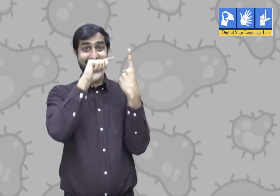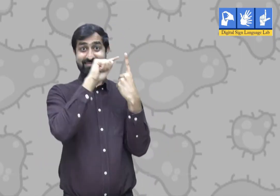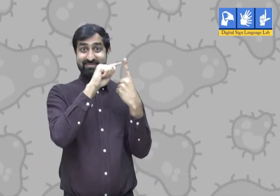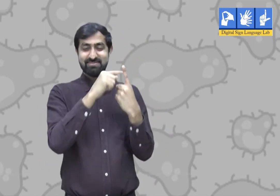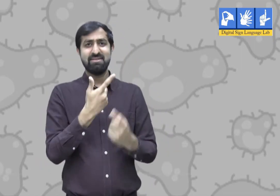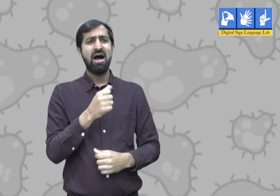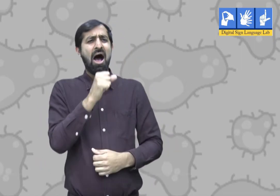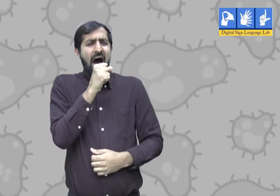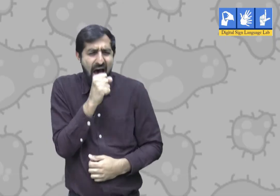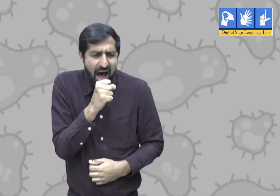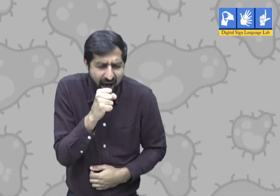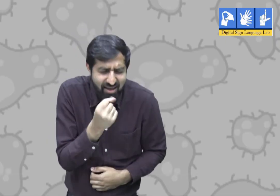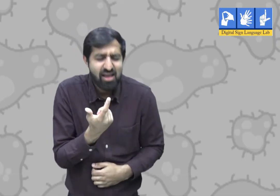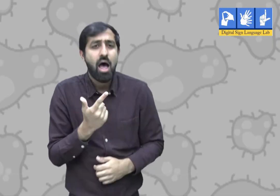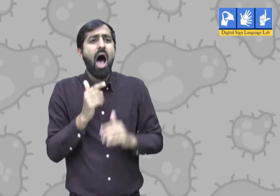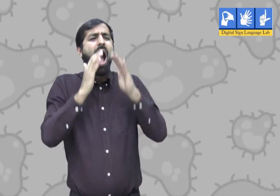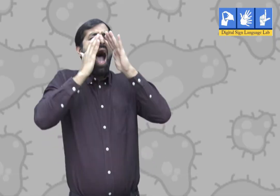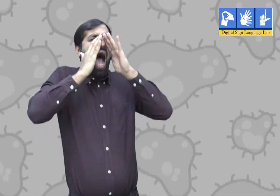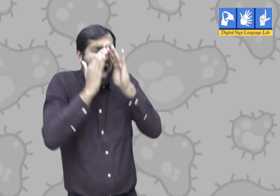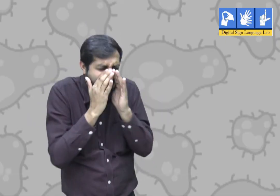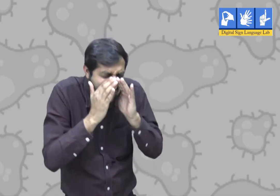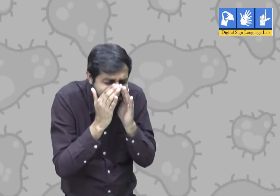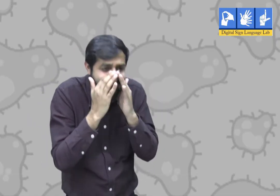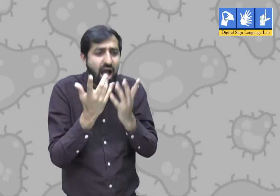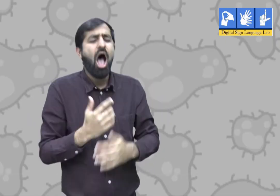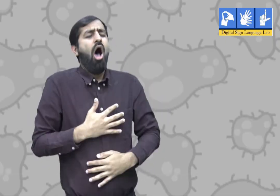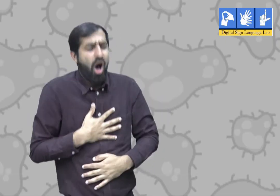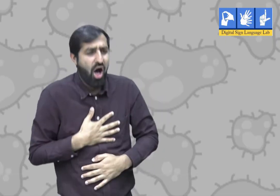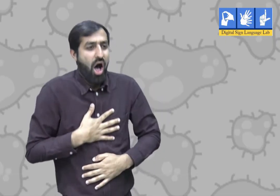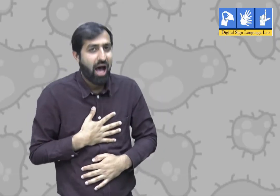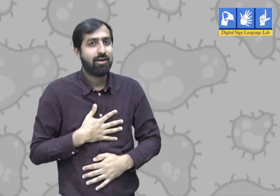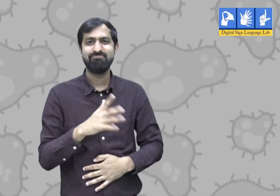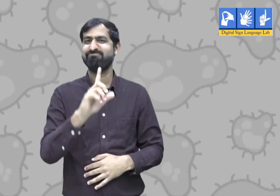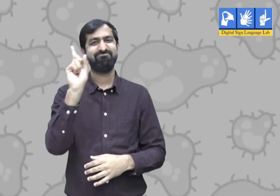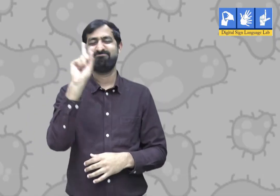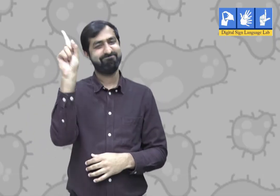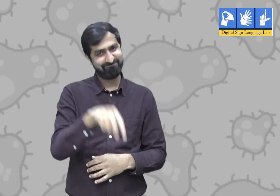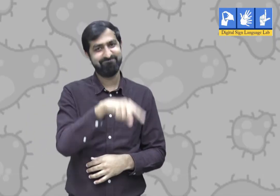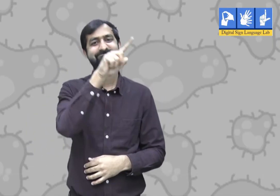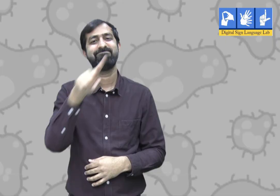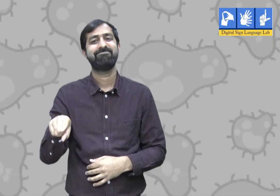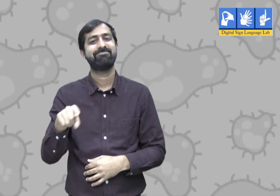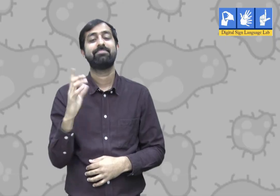Don’t put your hands in front of you nose or mouth while sneezing and coughing.